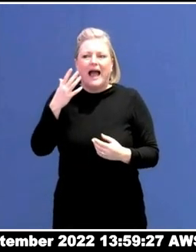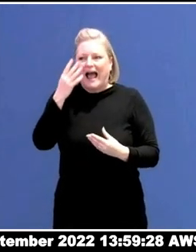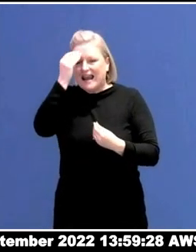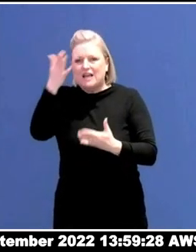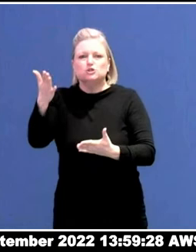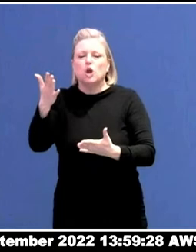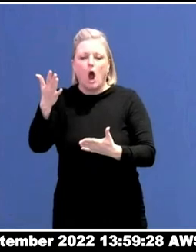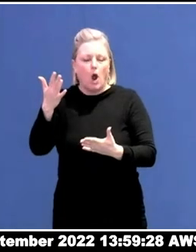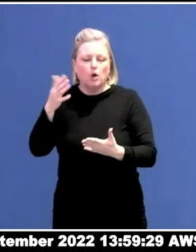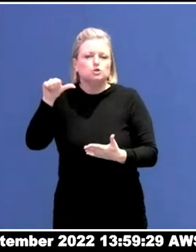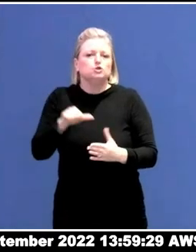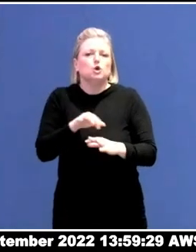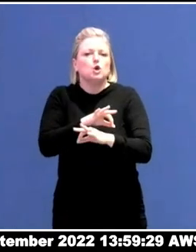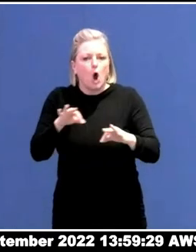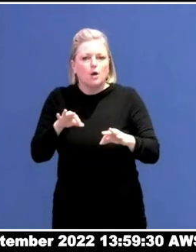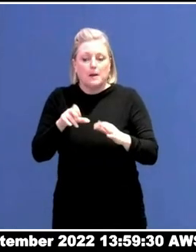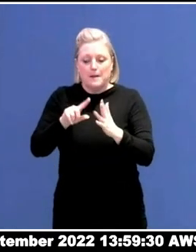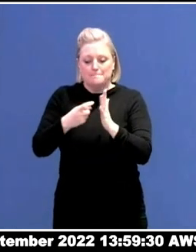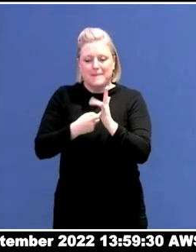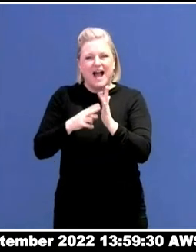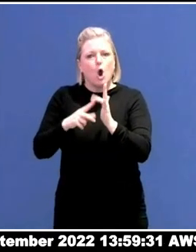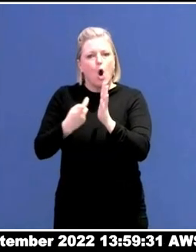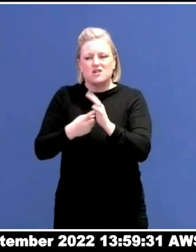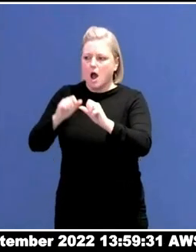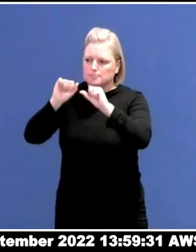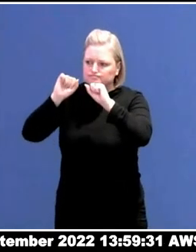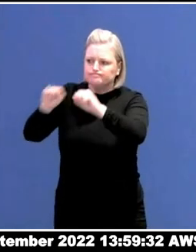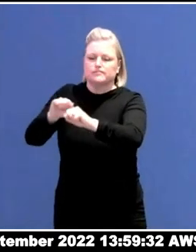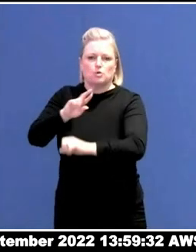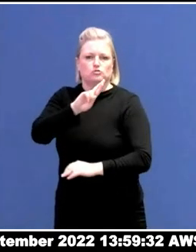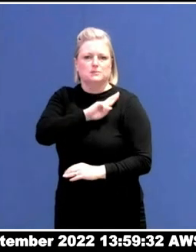Commission. Coroners should be doing this job every time they have to look at a death